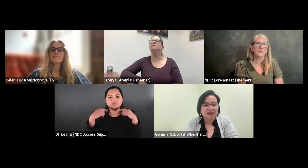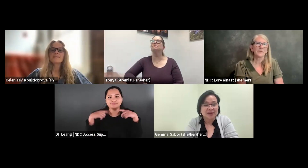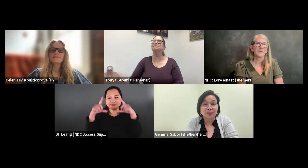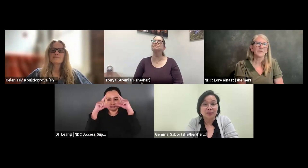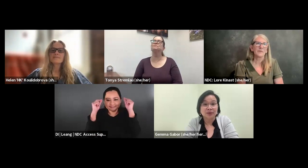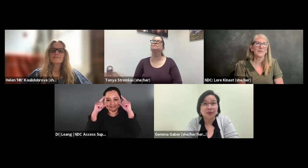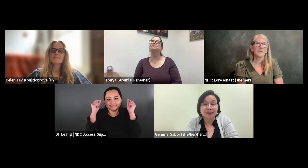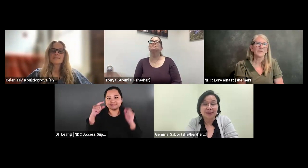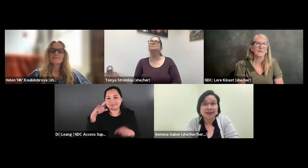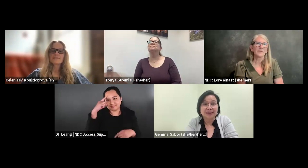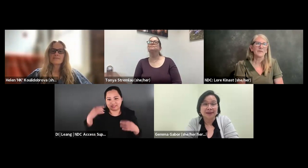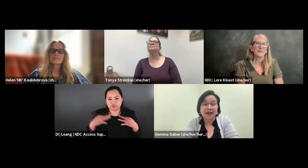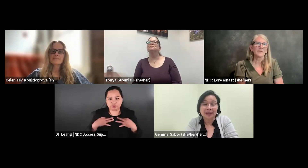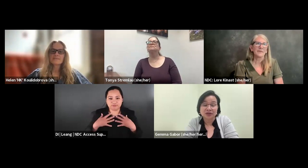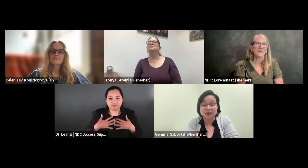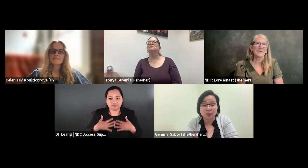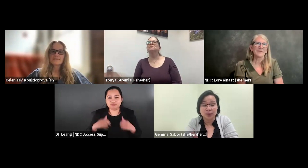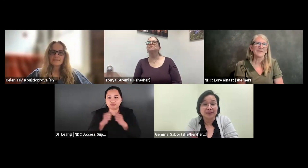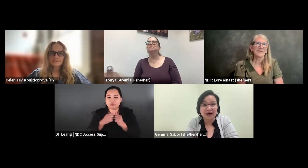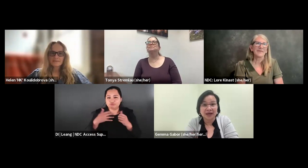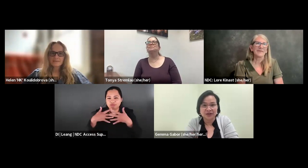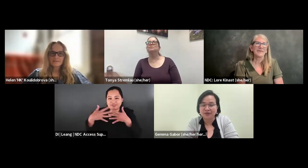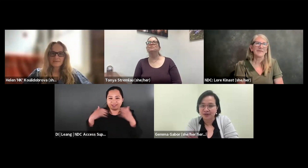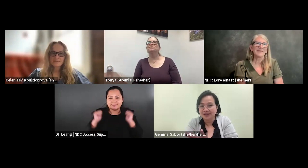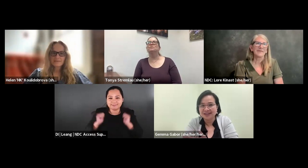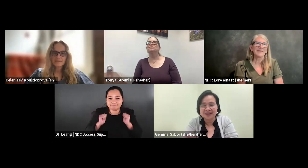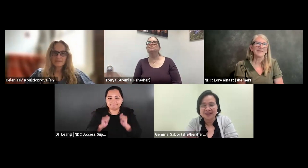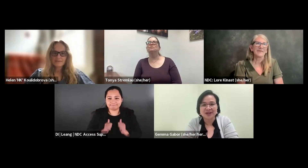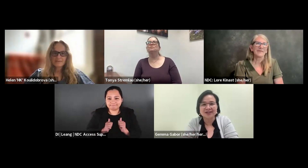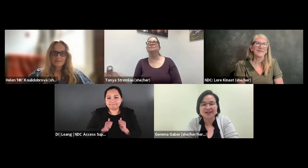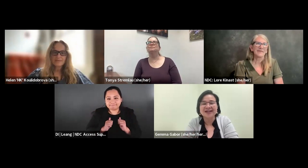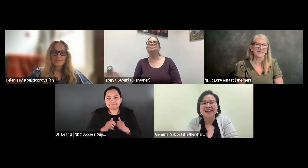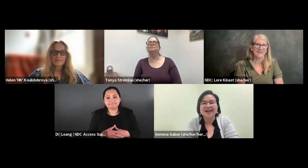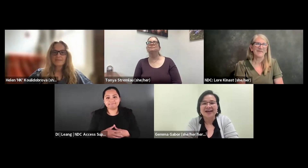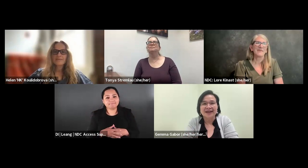So my role-- actually, I work at Gallaudet University, same with Tonya.